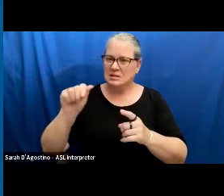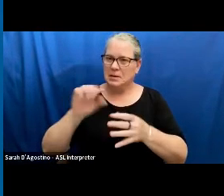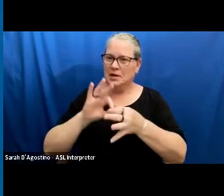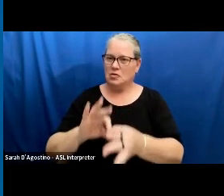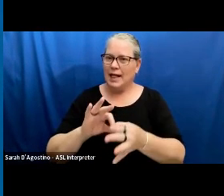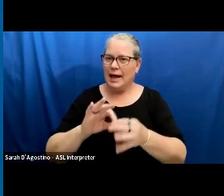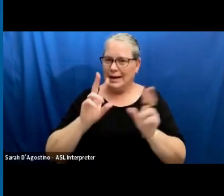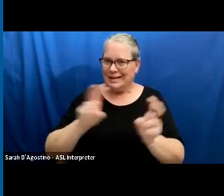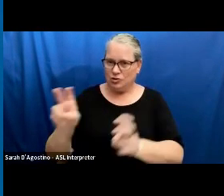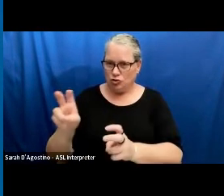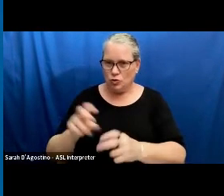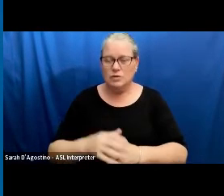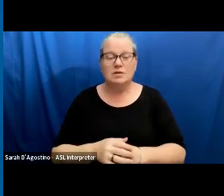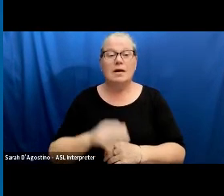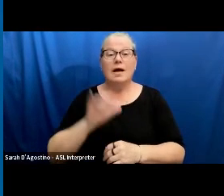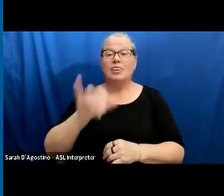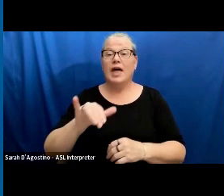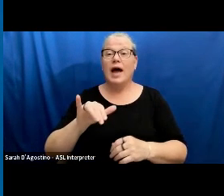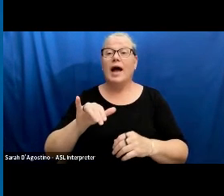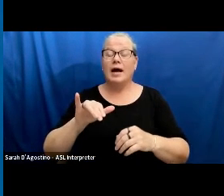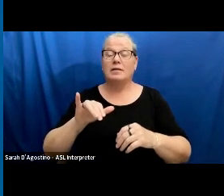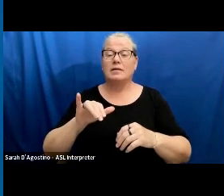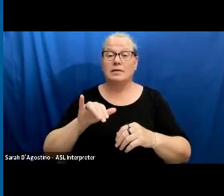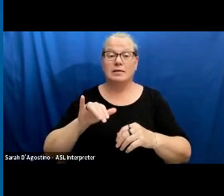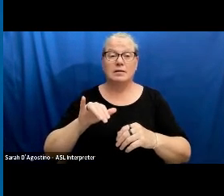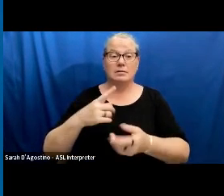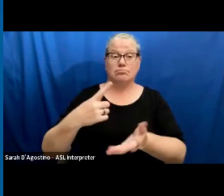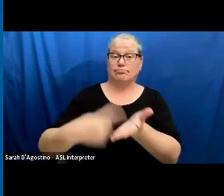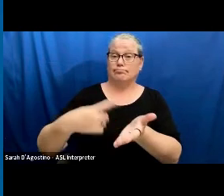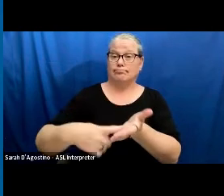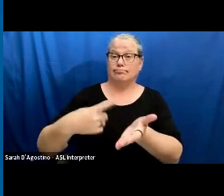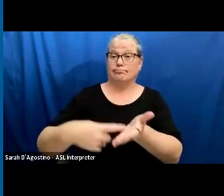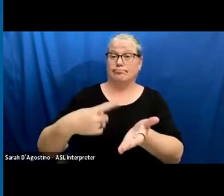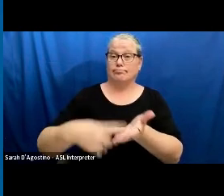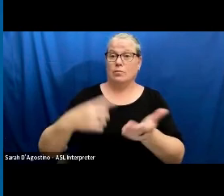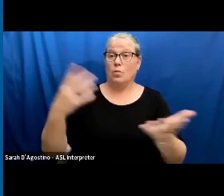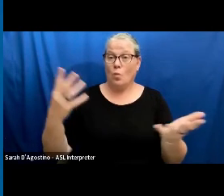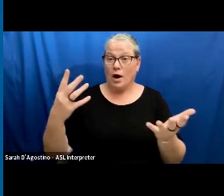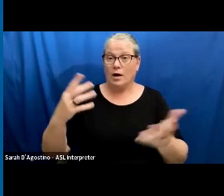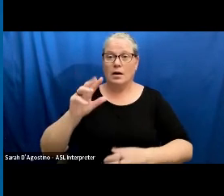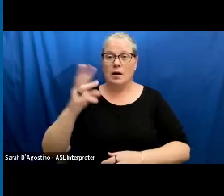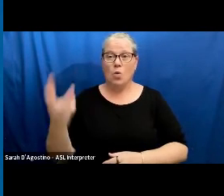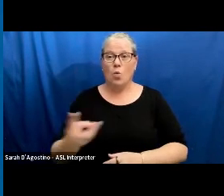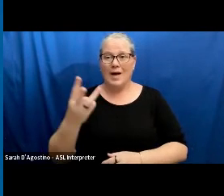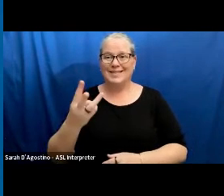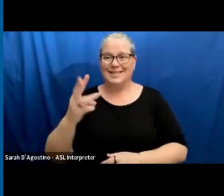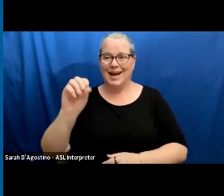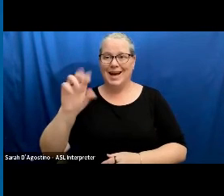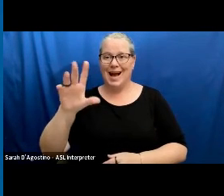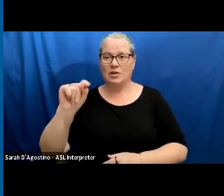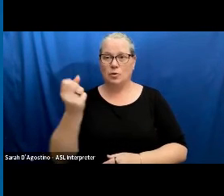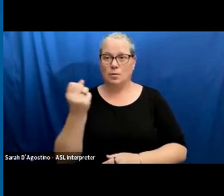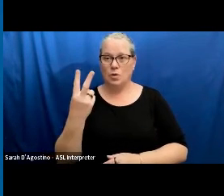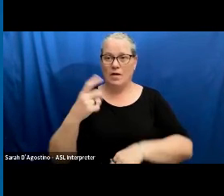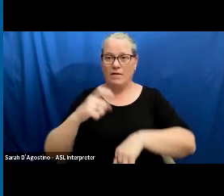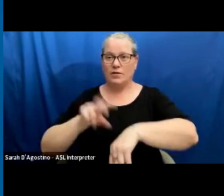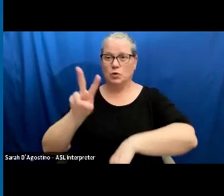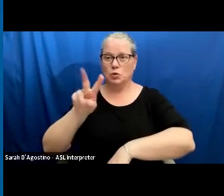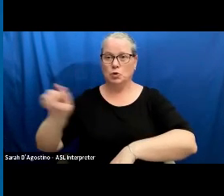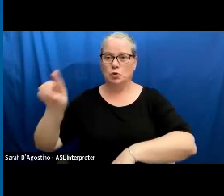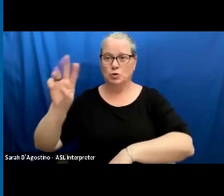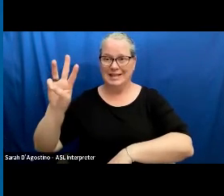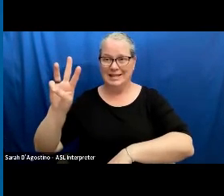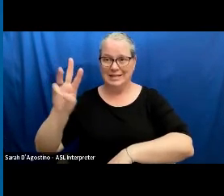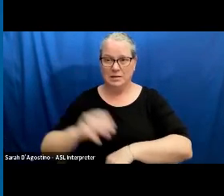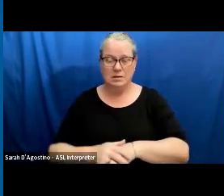it is going to be on wednesday october 12th from 2 to 6 p.m there will be limited space for people to